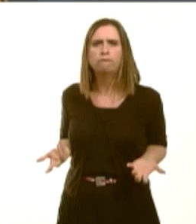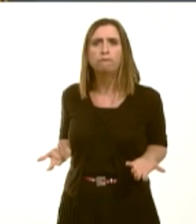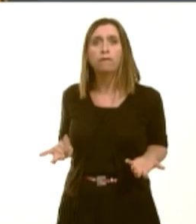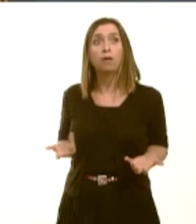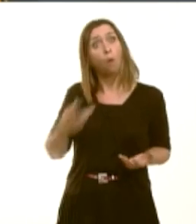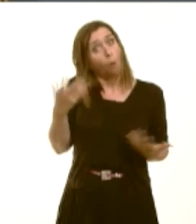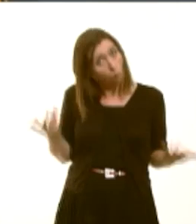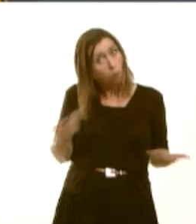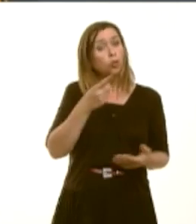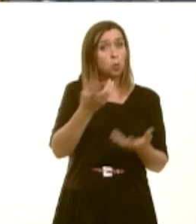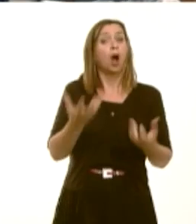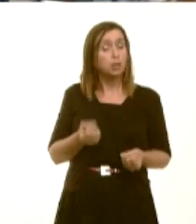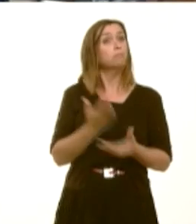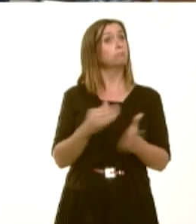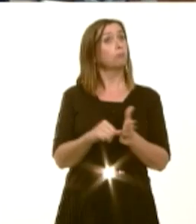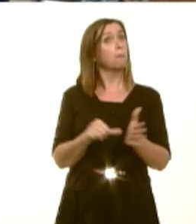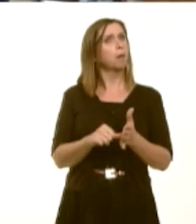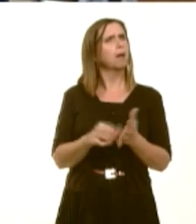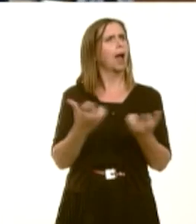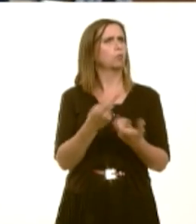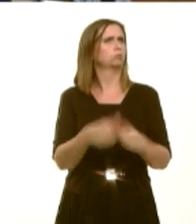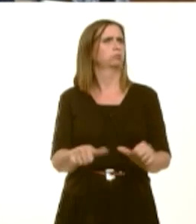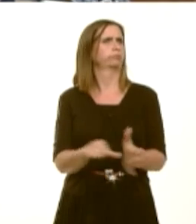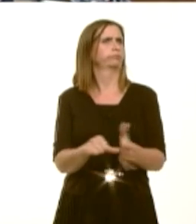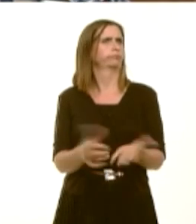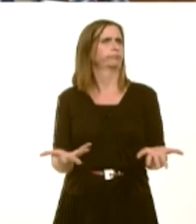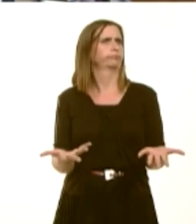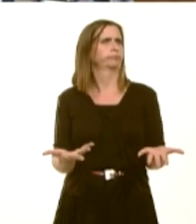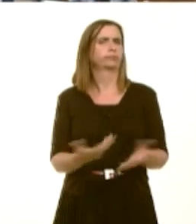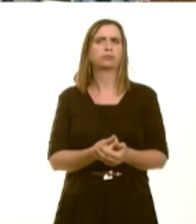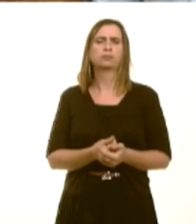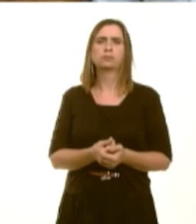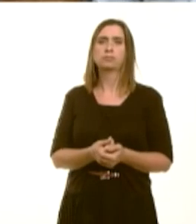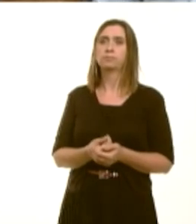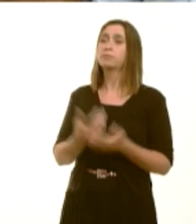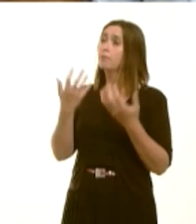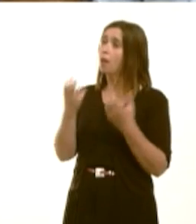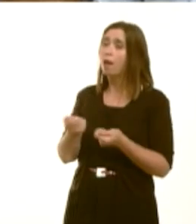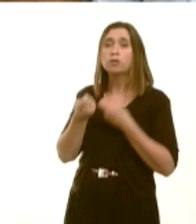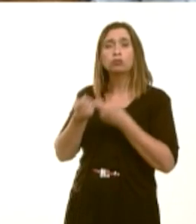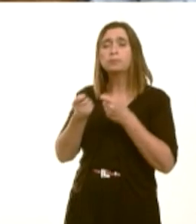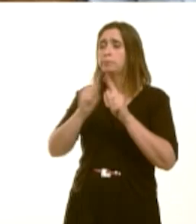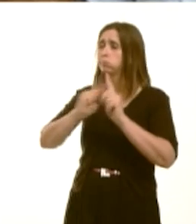tell us what youíre going to do about it? Carwyn Jones: First of all, I think that cancer treatment in Wales is widely available for people. There are some individualsóMr Williams